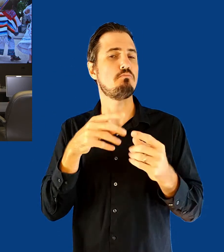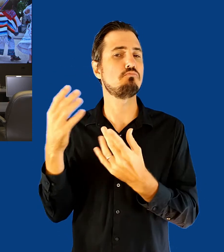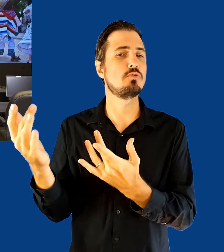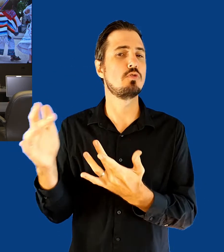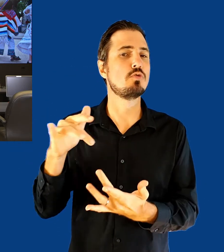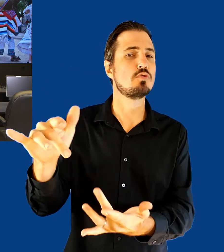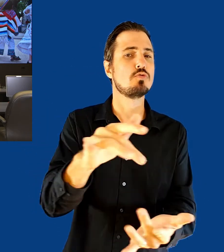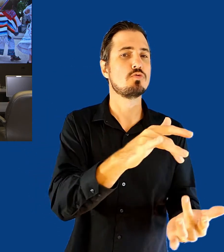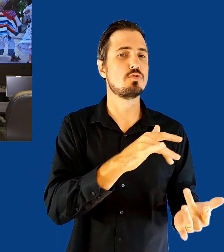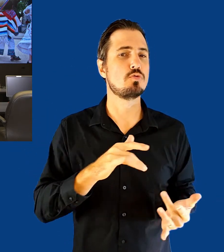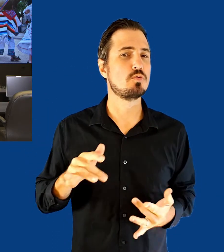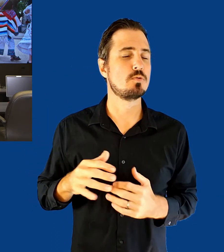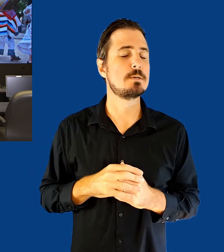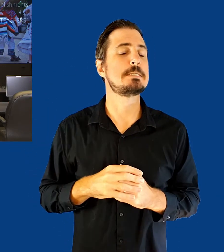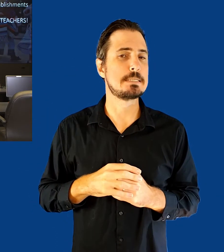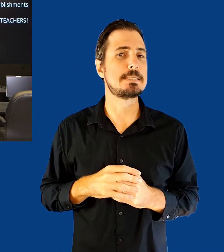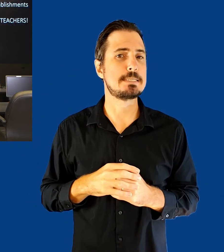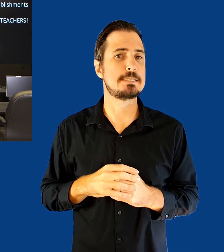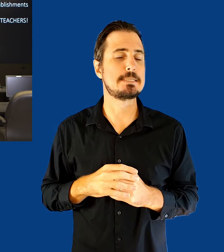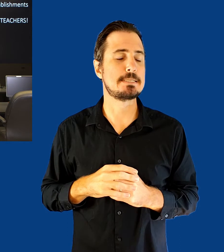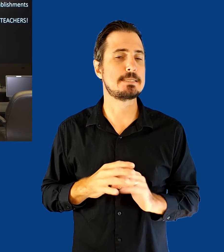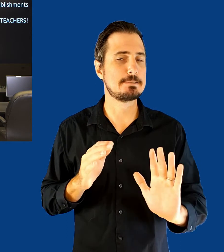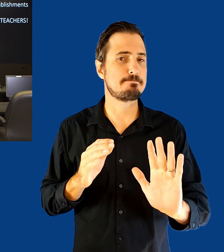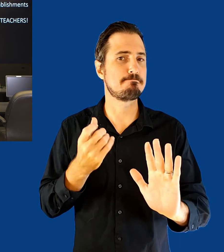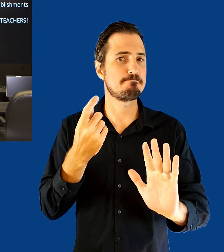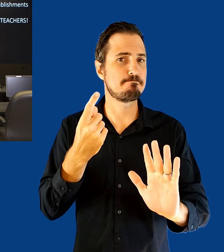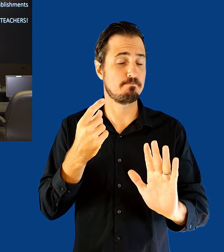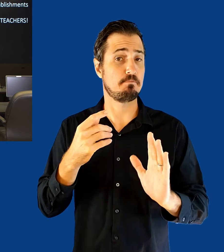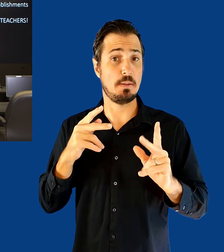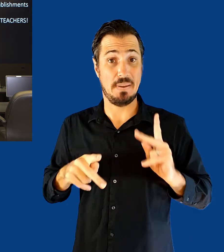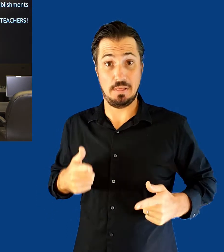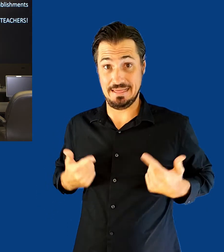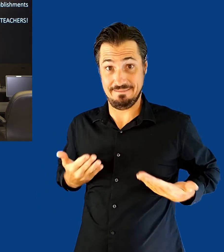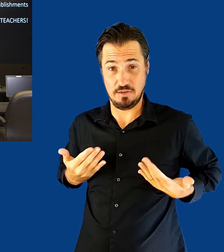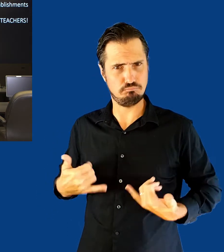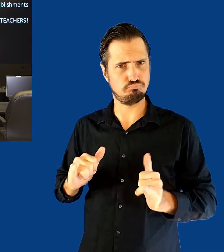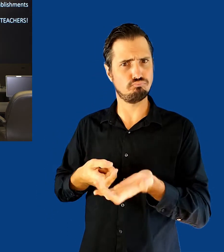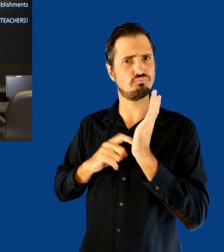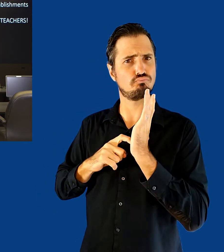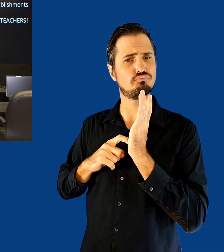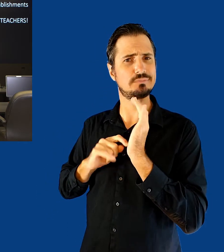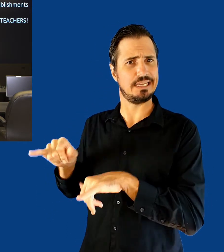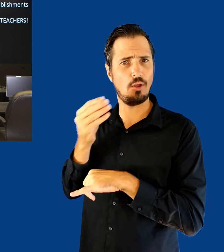Stay at home orders are still in effect and the last thing residents want to see are people taking selfies at the Hanapepe lookout.